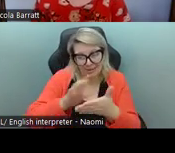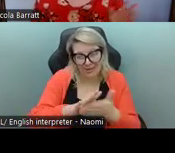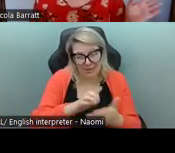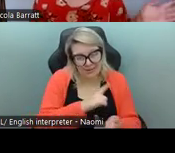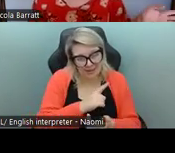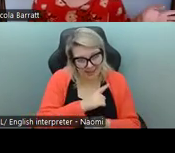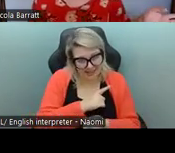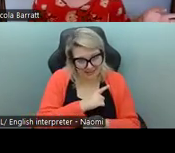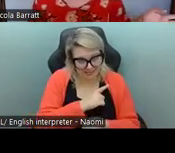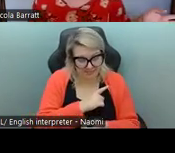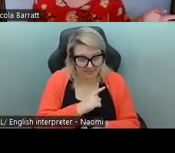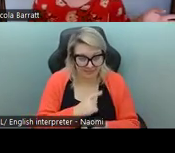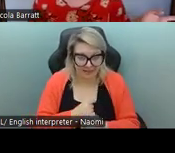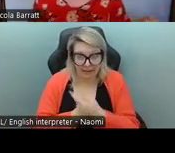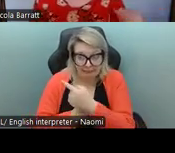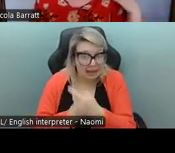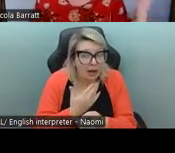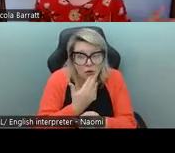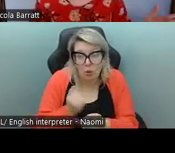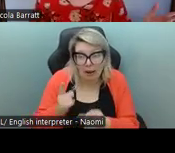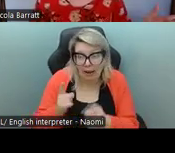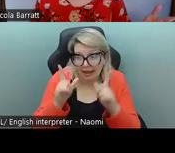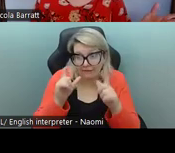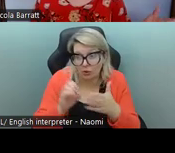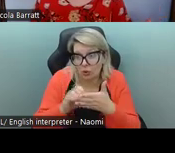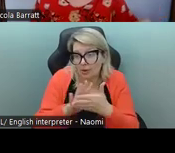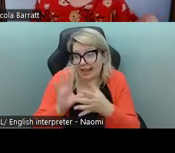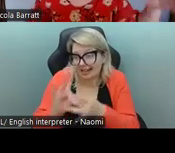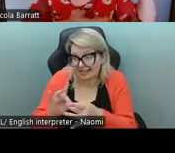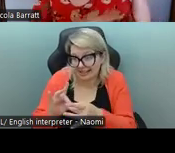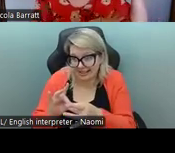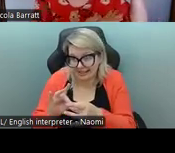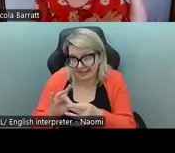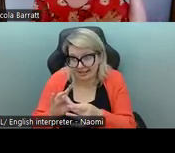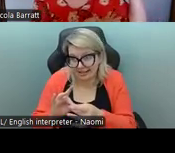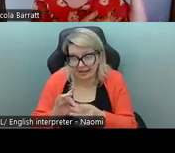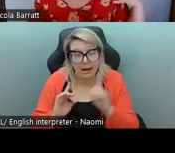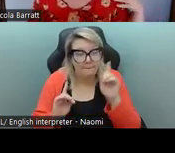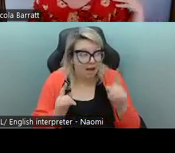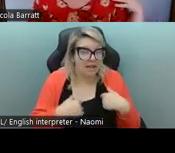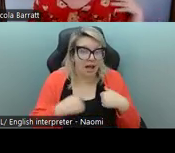that I wouldn't mind being on LinkedIn, but I probably wouldn't use one of me with a bottle of wine, for example.